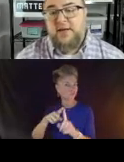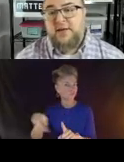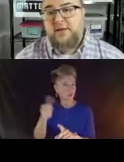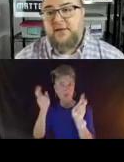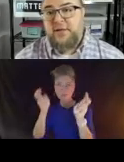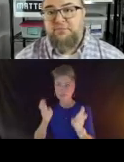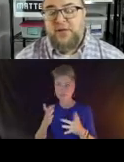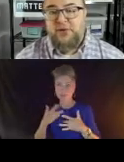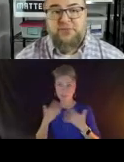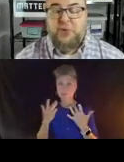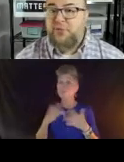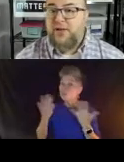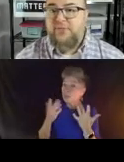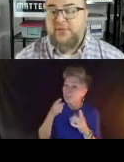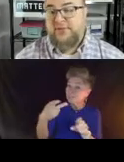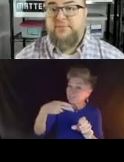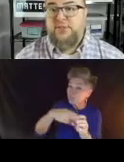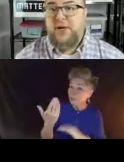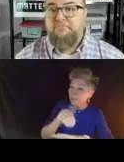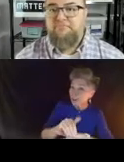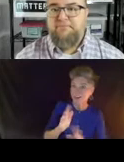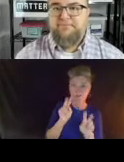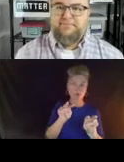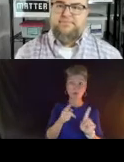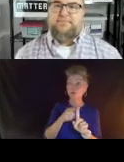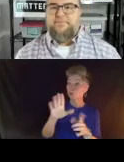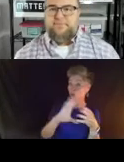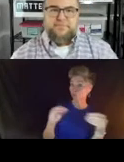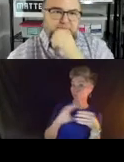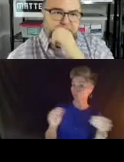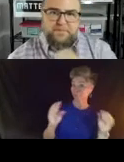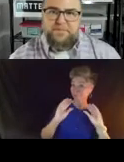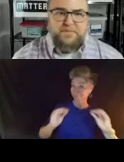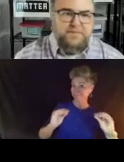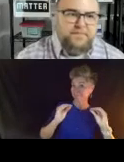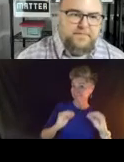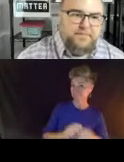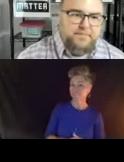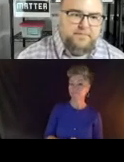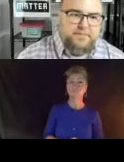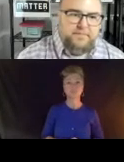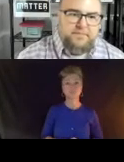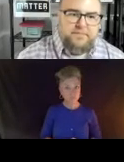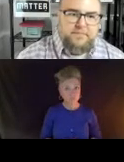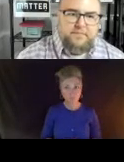and I'm looking forward to what you have to share. Excellent. So thank you Michael, and thank you for the opportunity